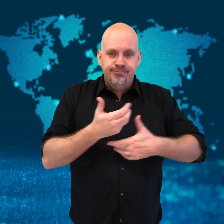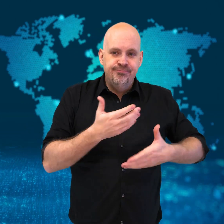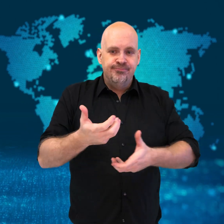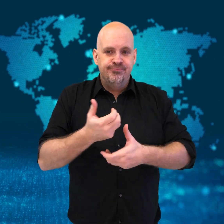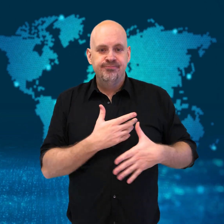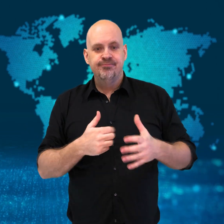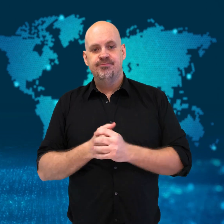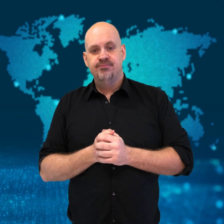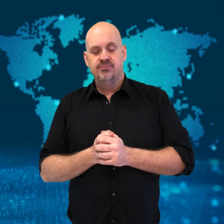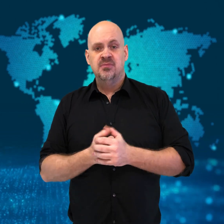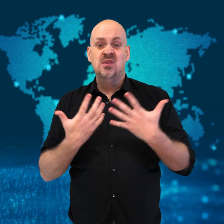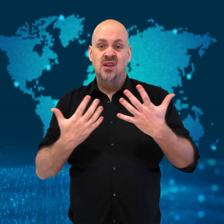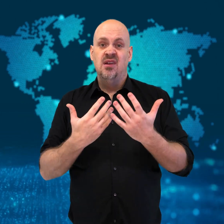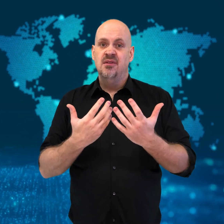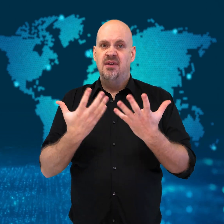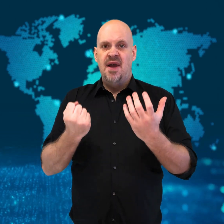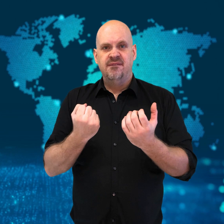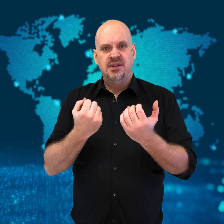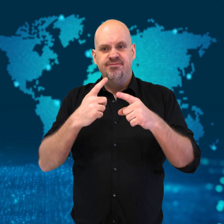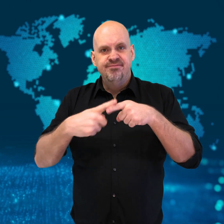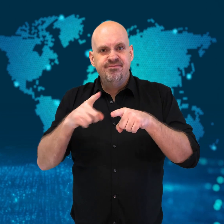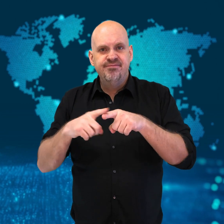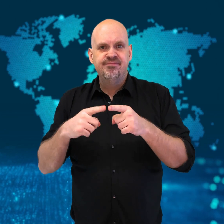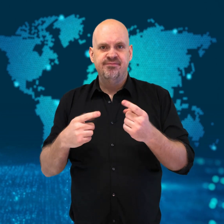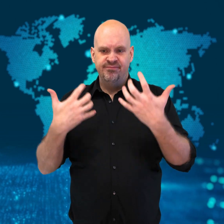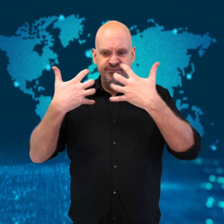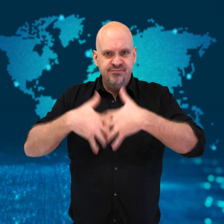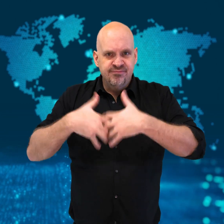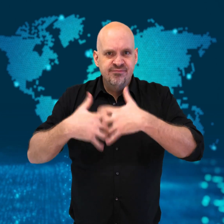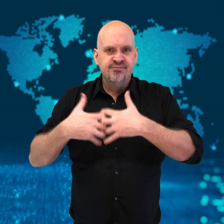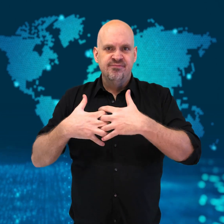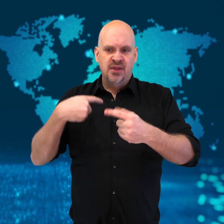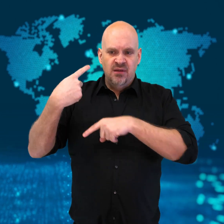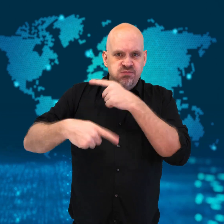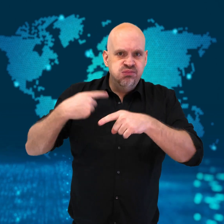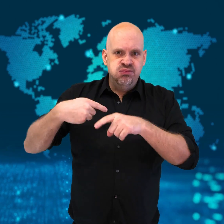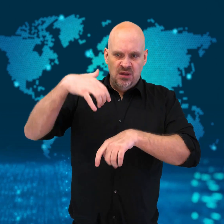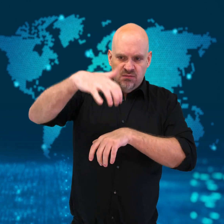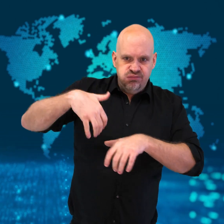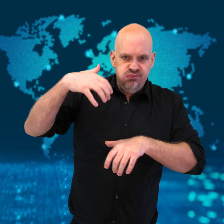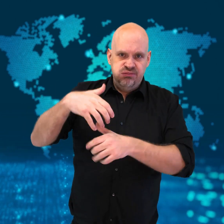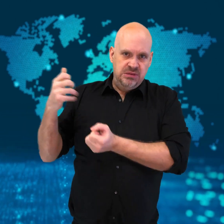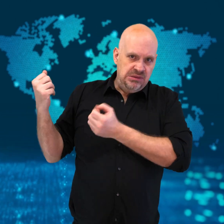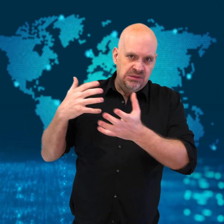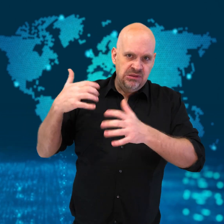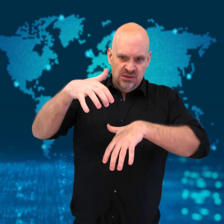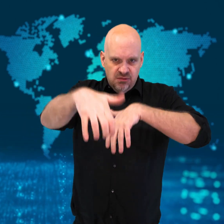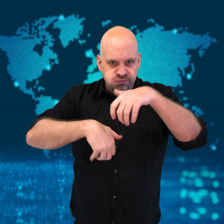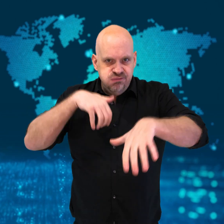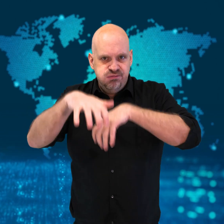Heavy machinery is being used to dig out mud and rocks from